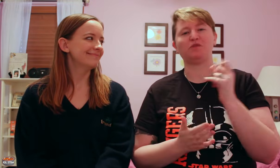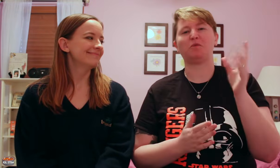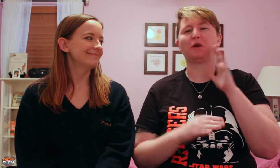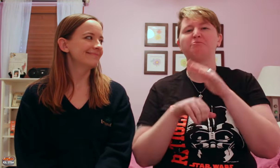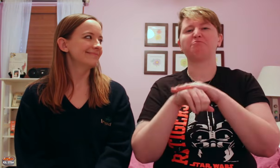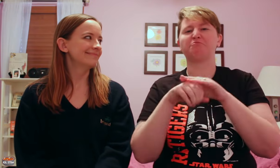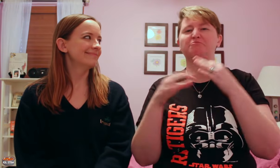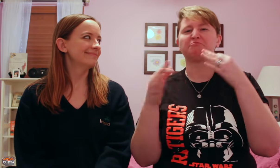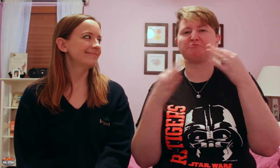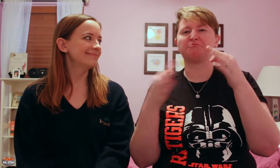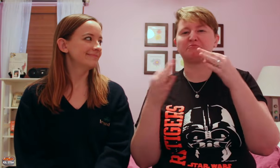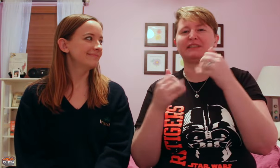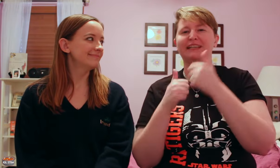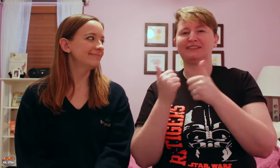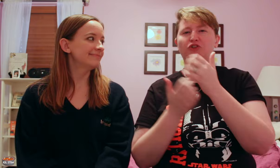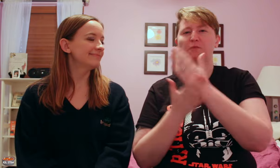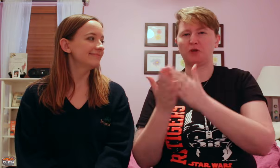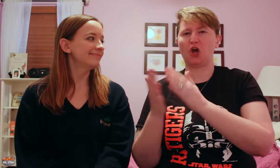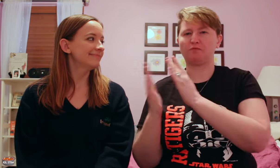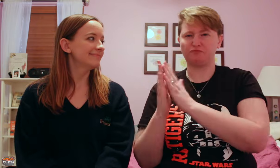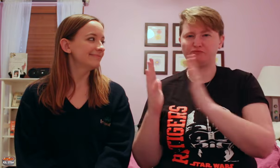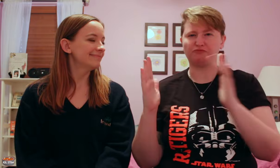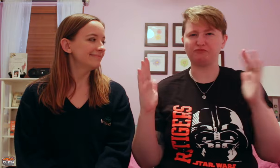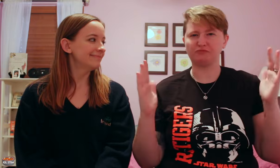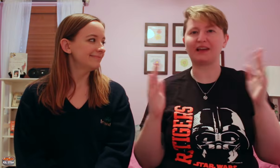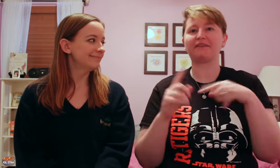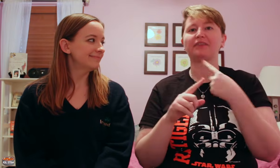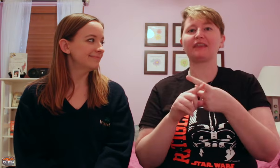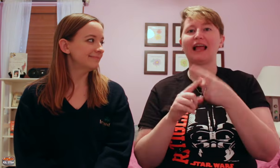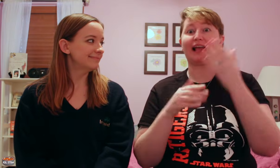really a little bit about that. So he will explain a little bit about the history